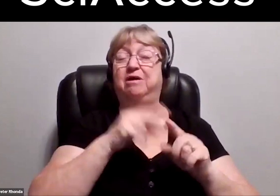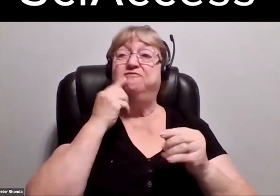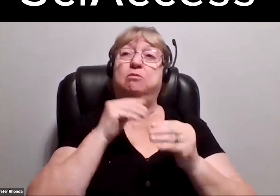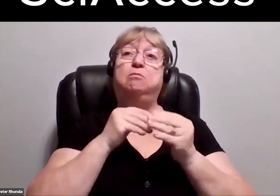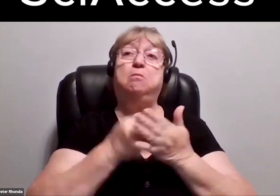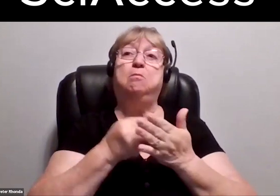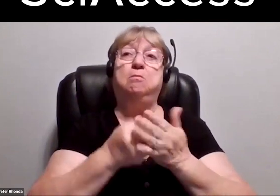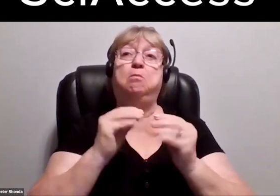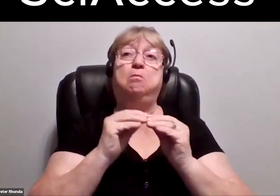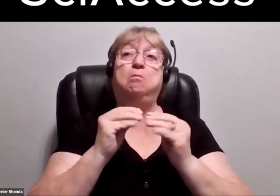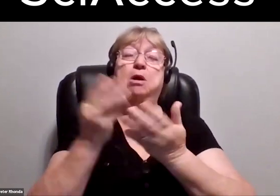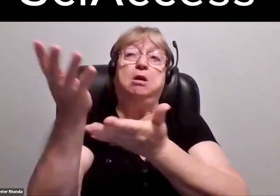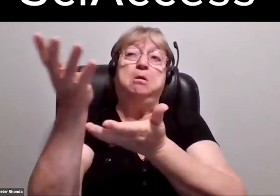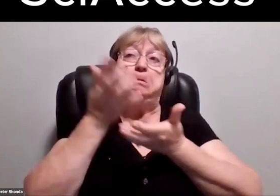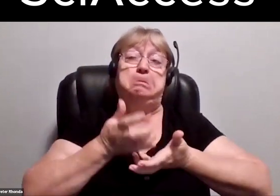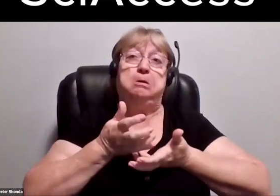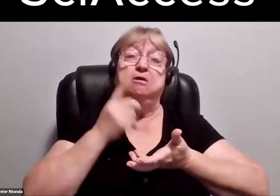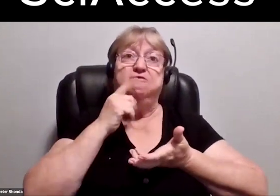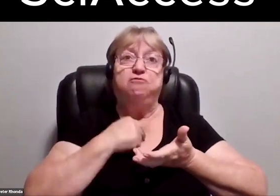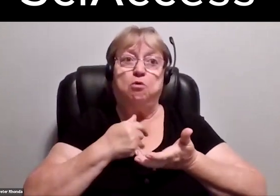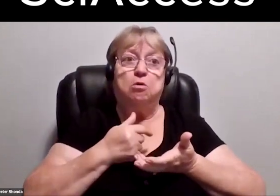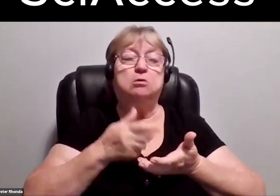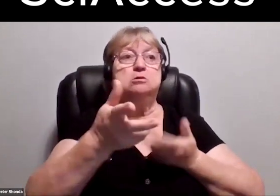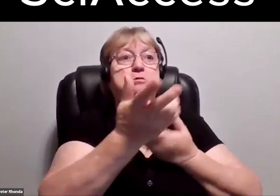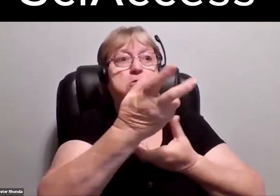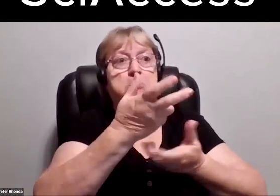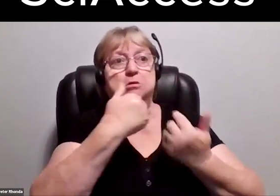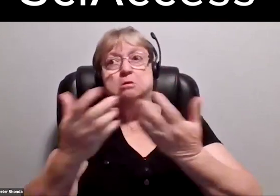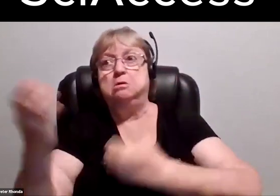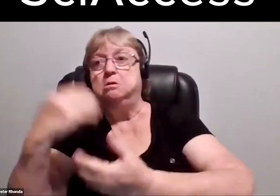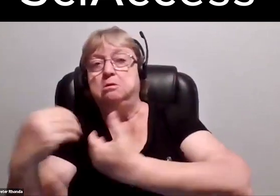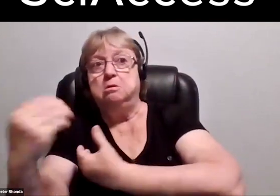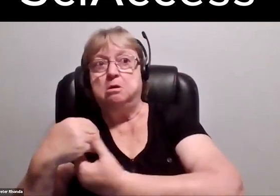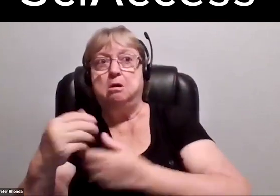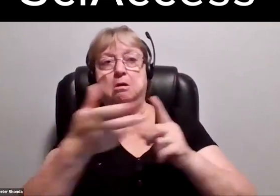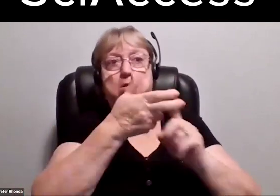for more students and teachers in more areas. Thank you very much.